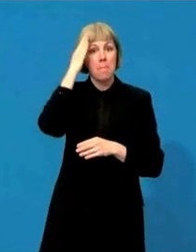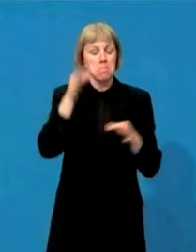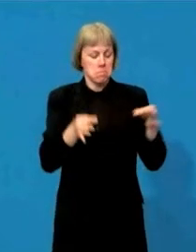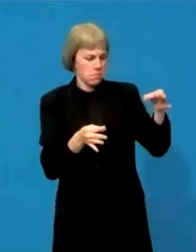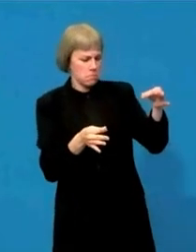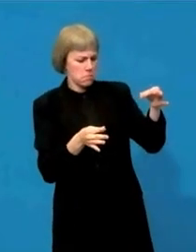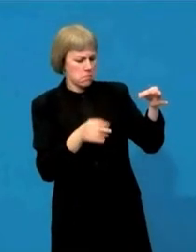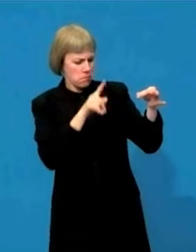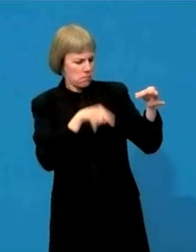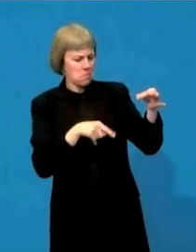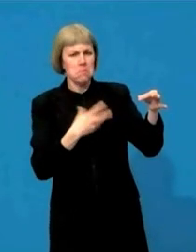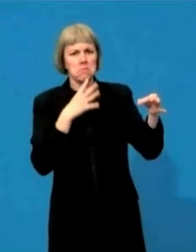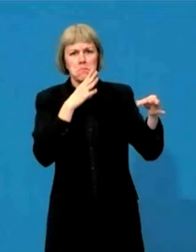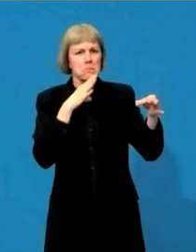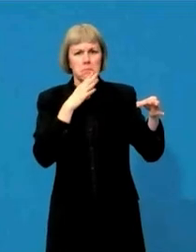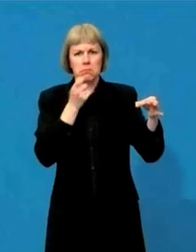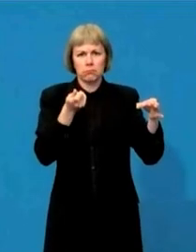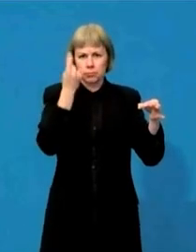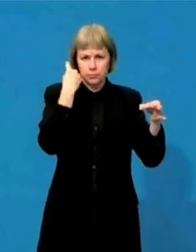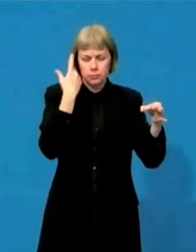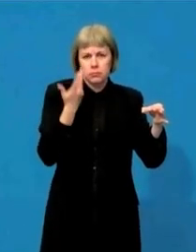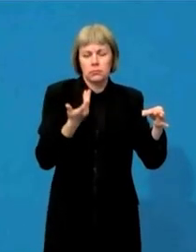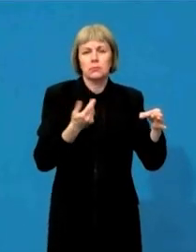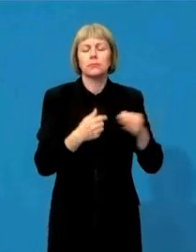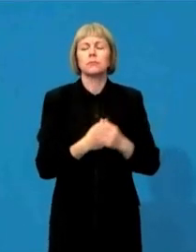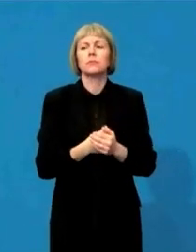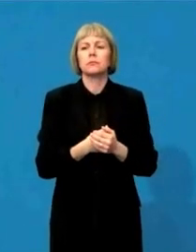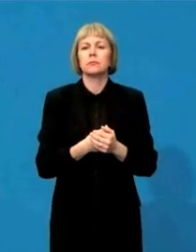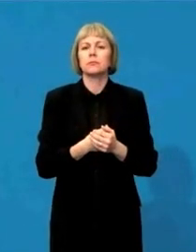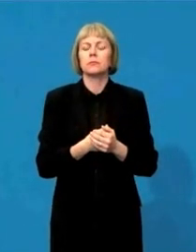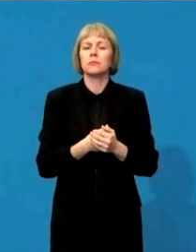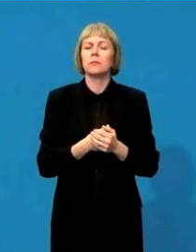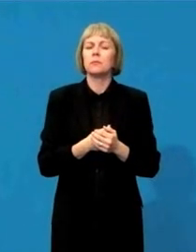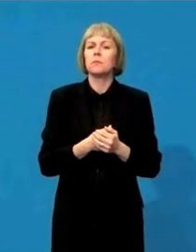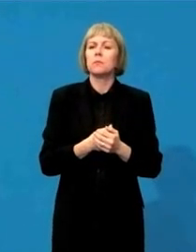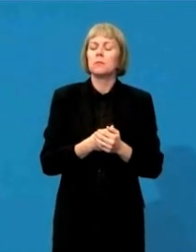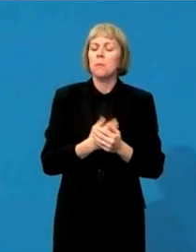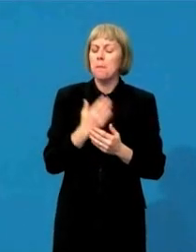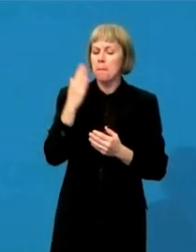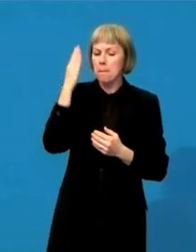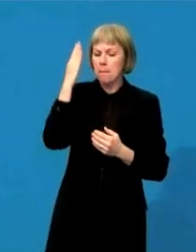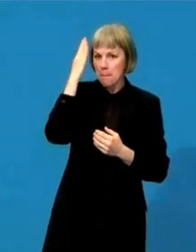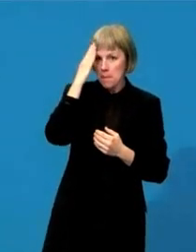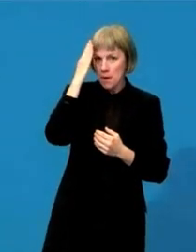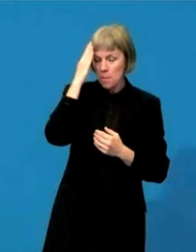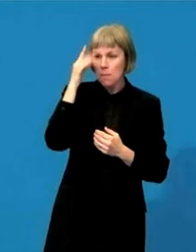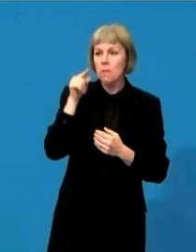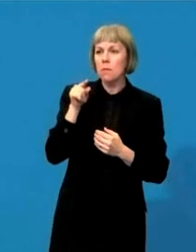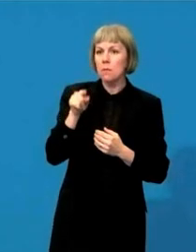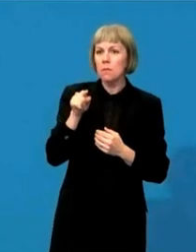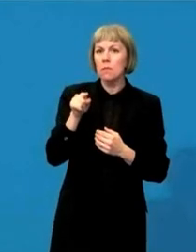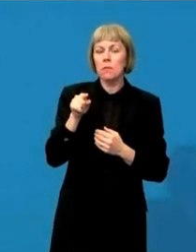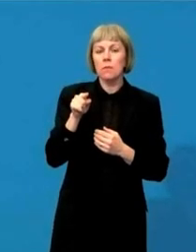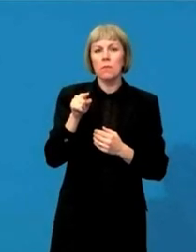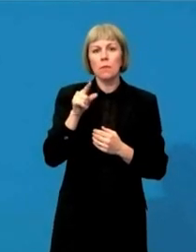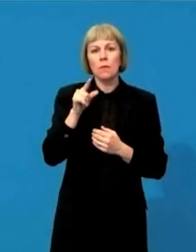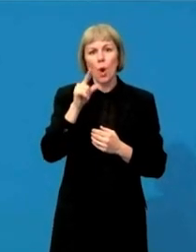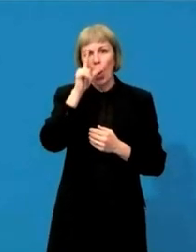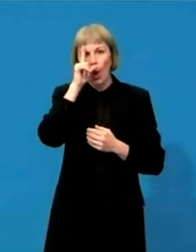And she was entitled to kimbies for her little boy for a year,